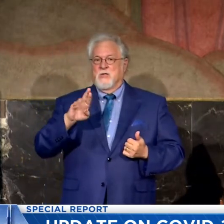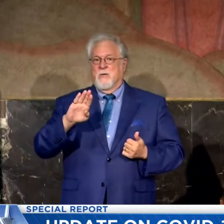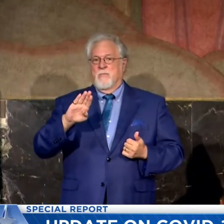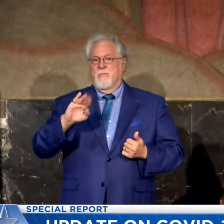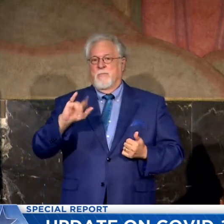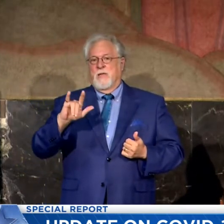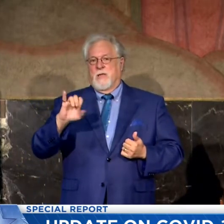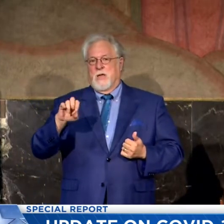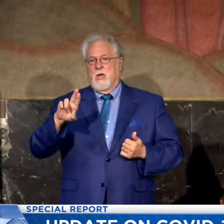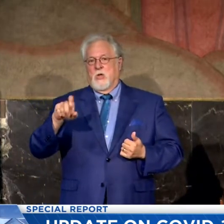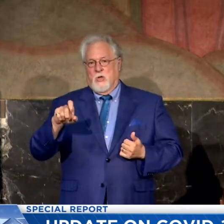[QUESTION POSED] UPDATED NUMBERS?